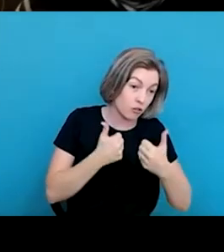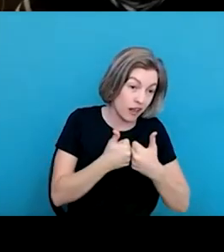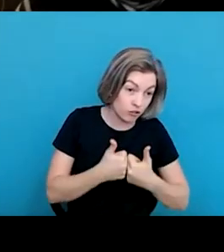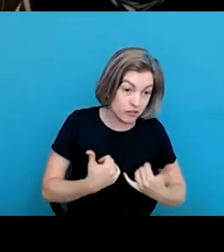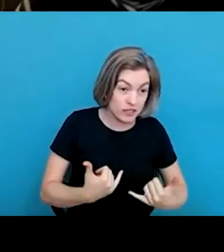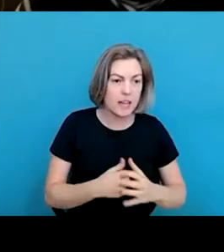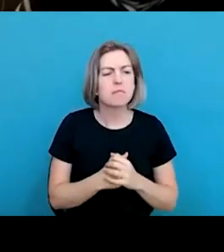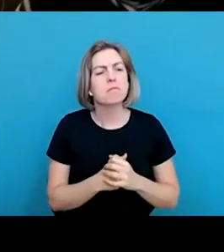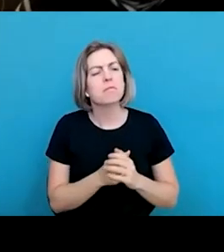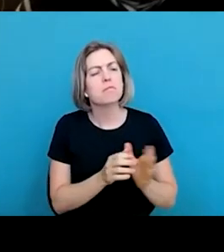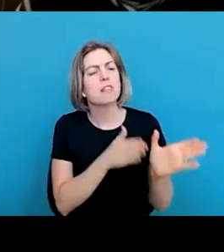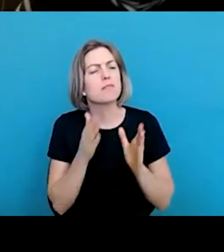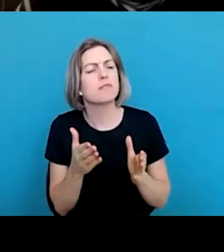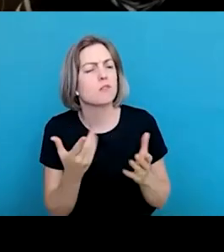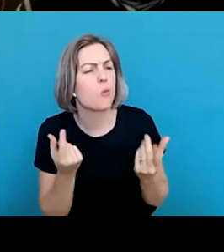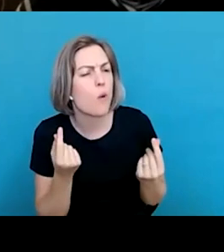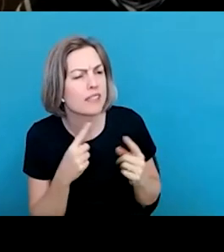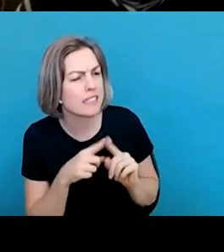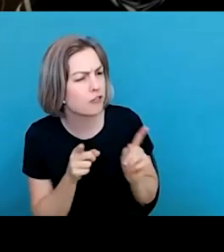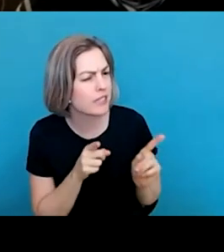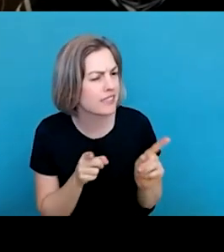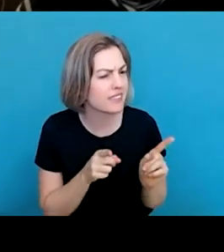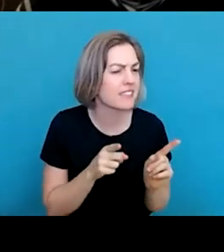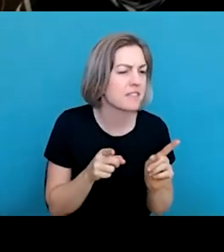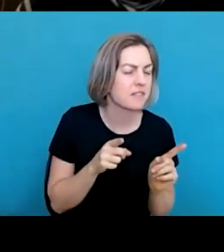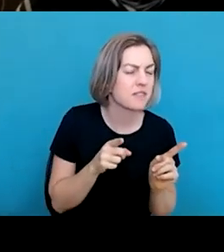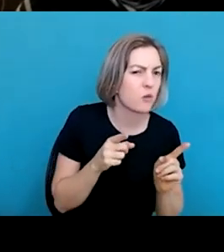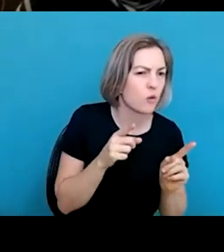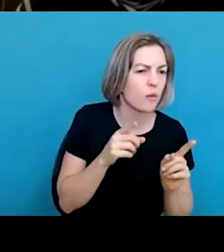what would be the difference between -- and I might just go back to you Larry